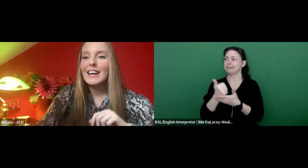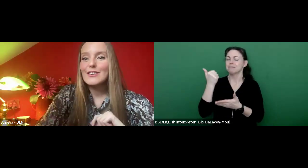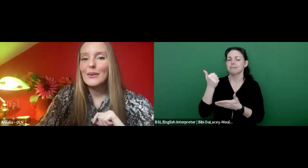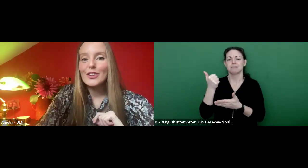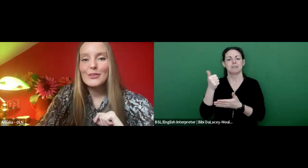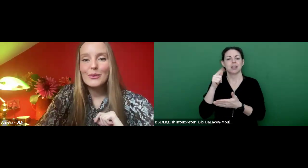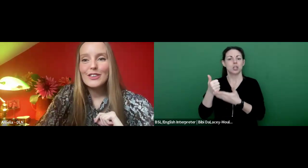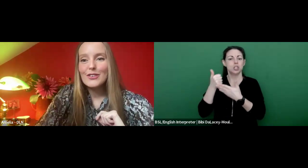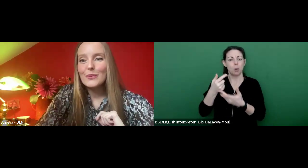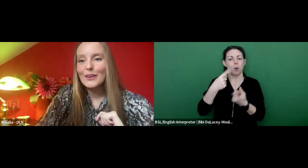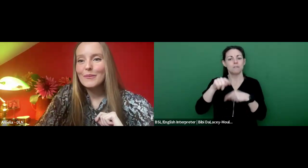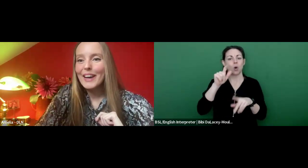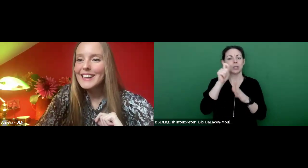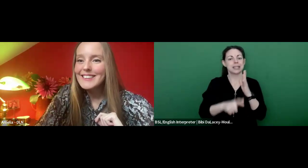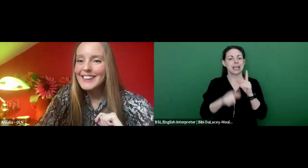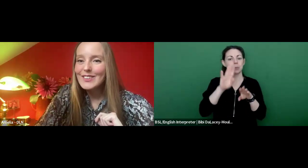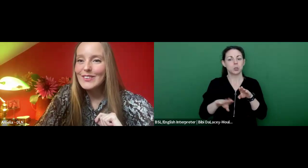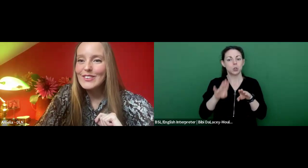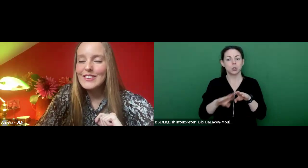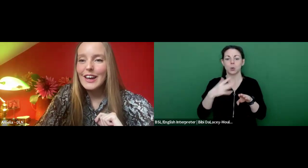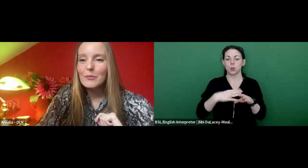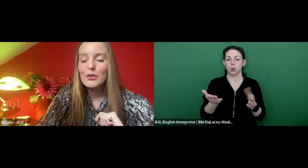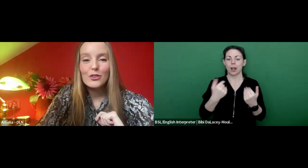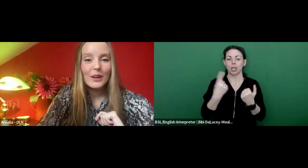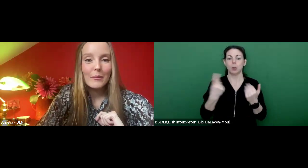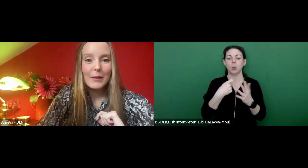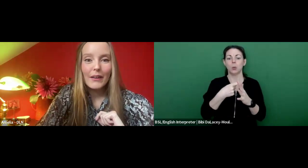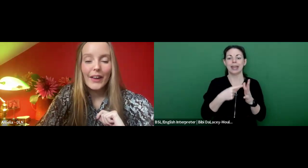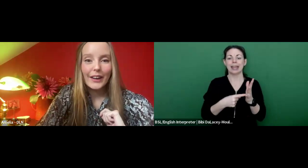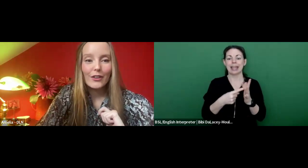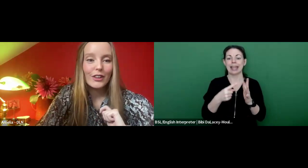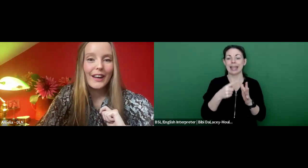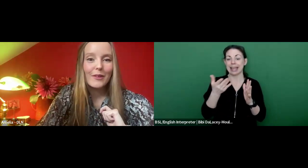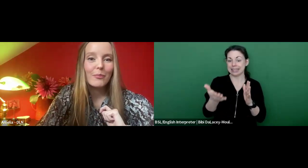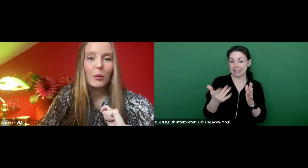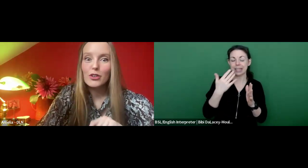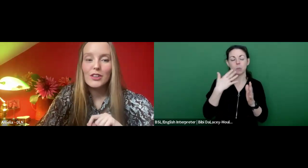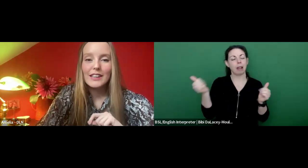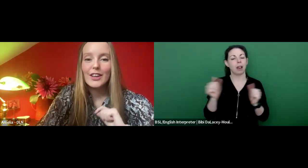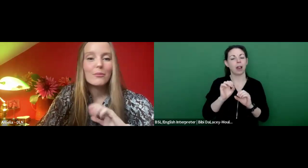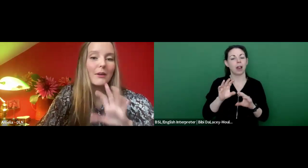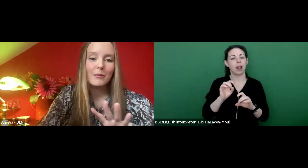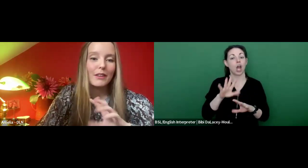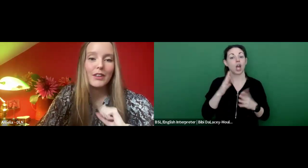And so I just wanted to welcome Katie to just talk to you a little bit about their current opportunity that might be